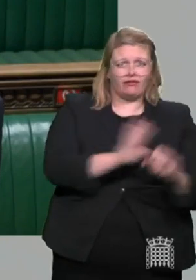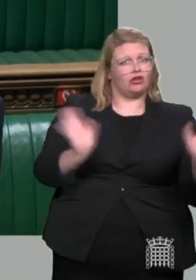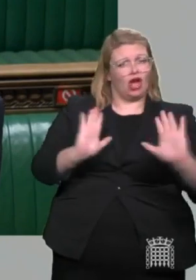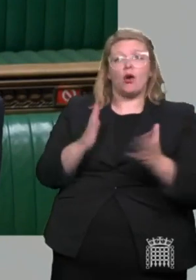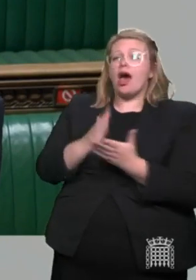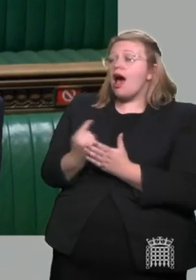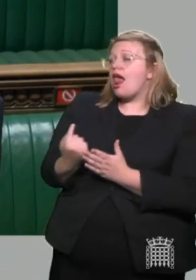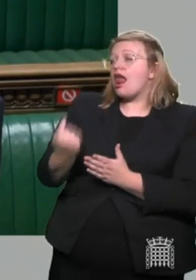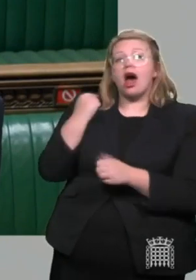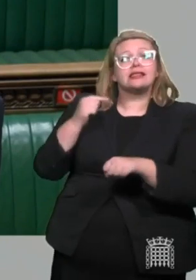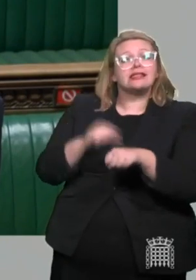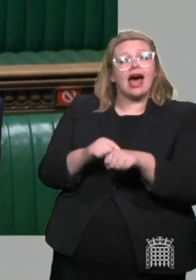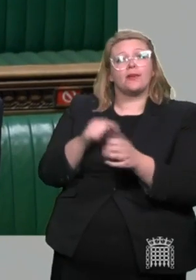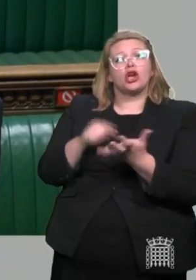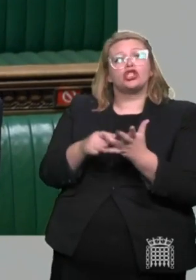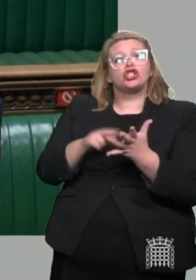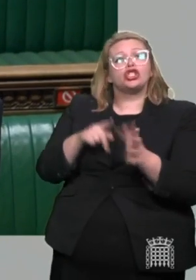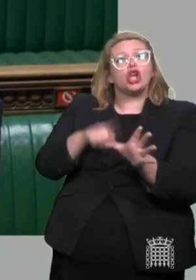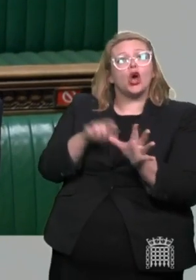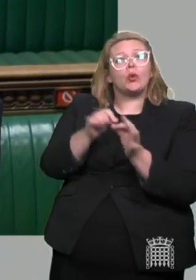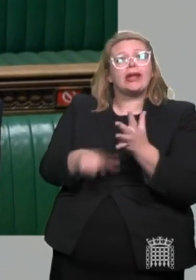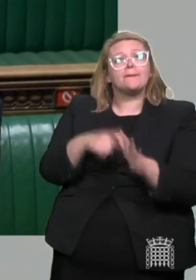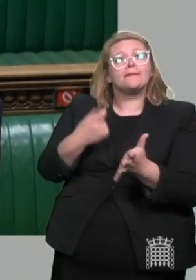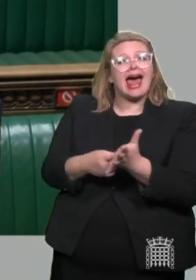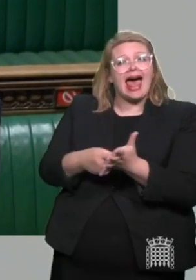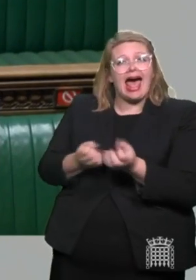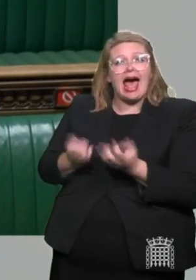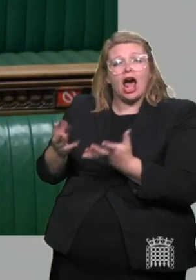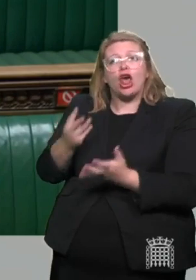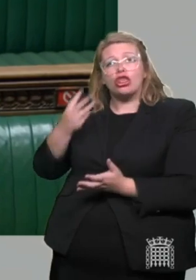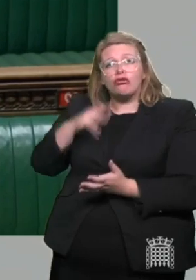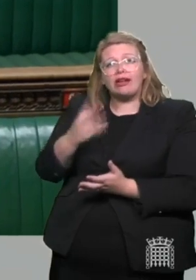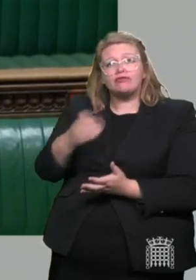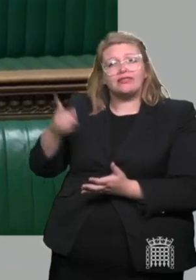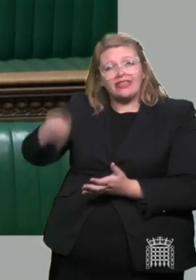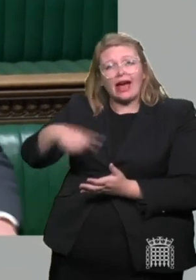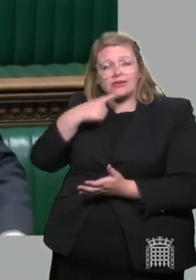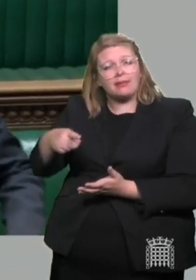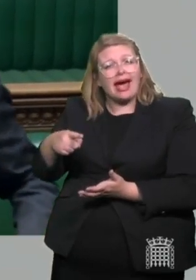I think Tony Blair racked up a bill of £350,000. I think what the people of this country want to